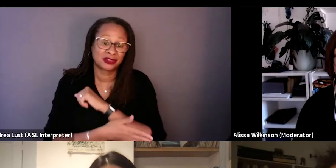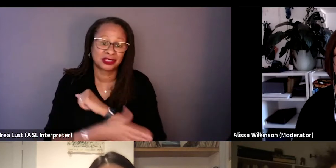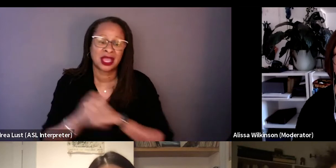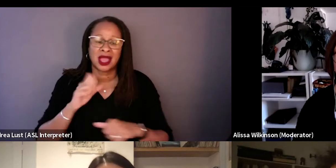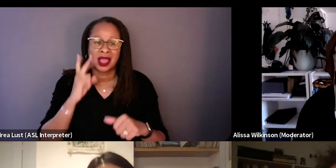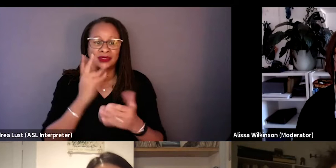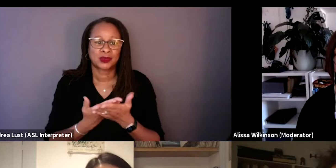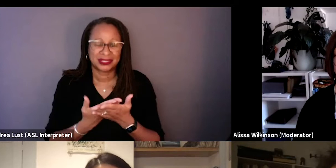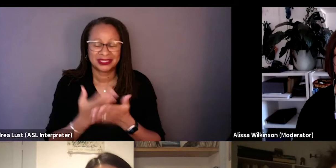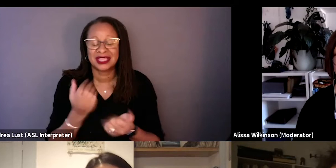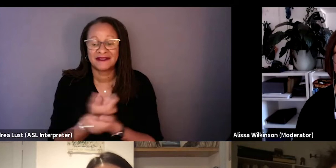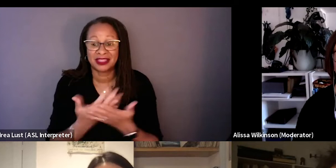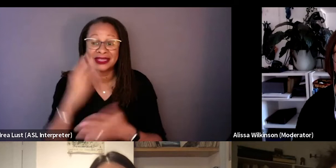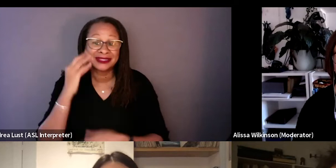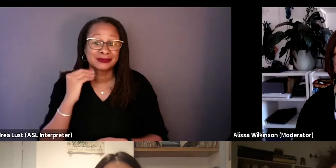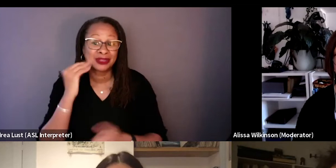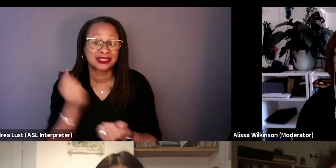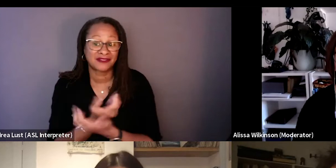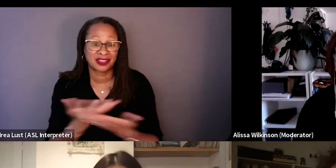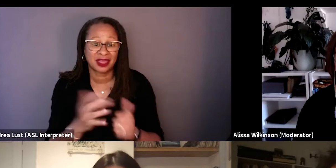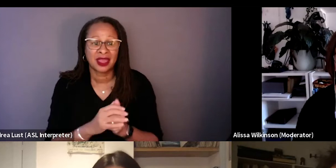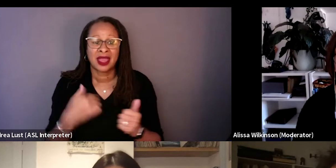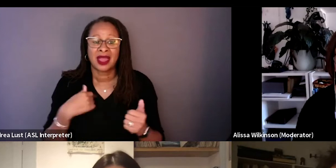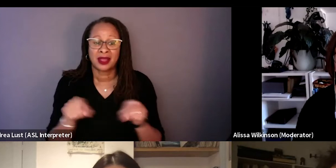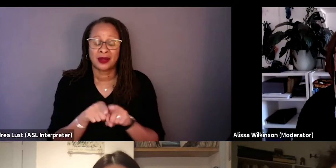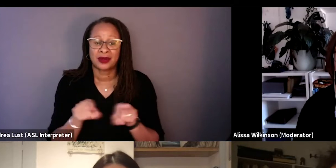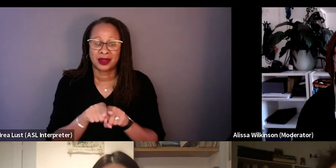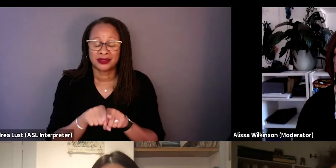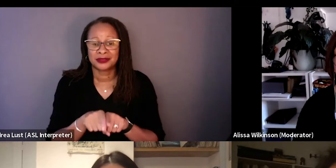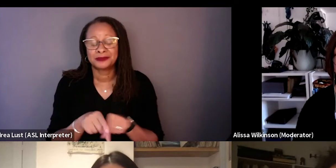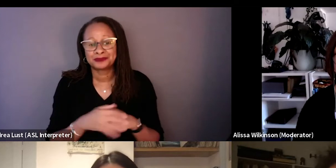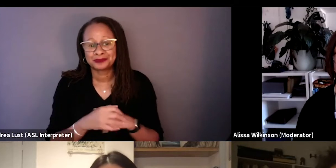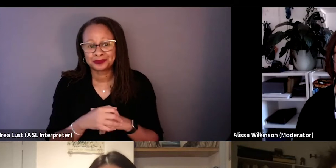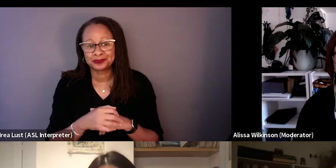experiencing everything. And I was also the co-director, but then we had Marcel